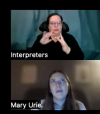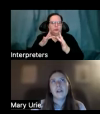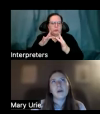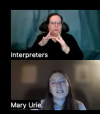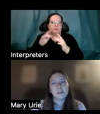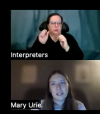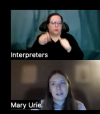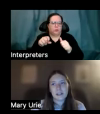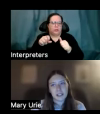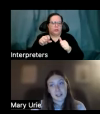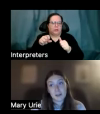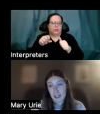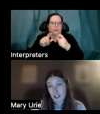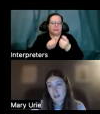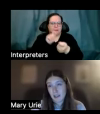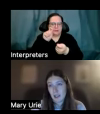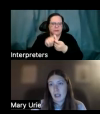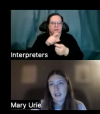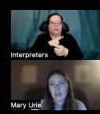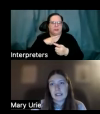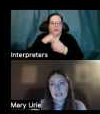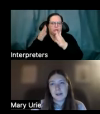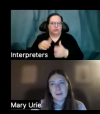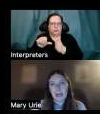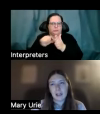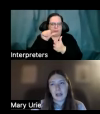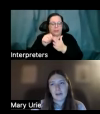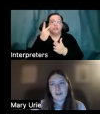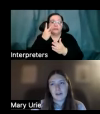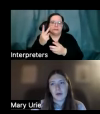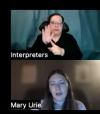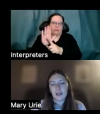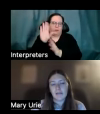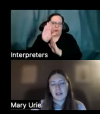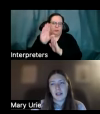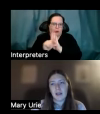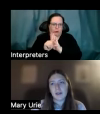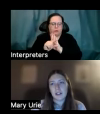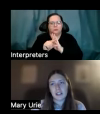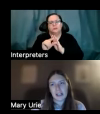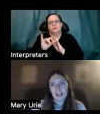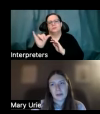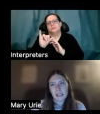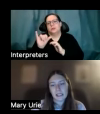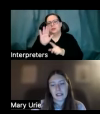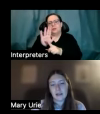you can go on to specific legislators pages. And you can see their background. So like if they what their education was in